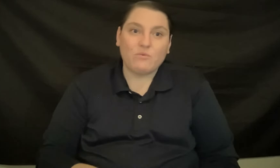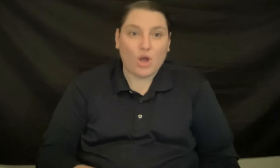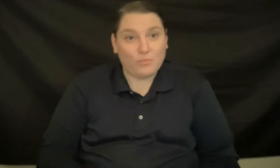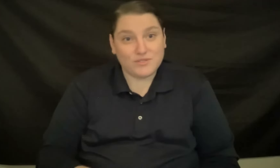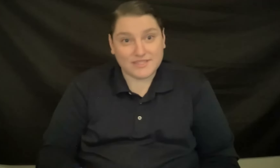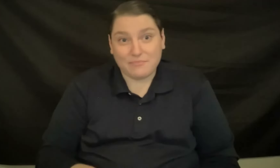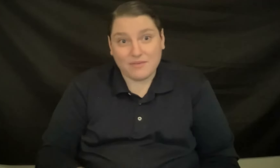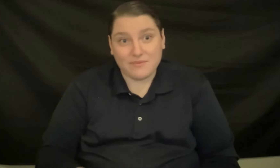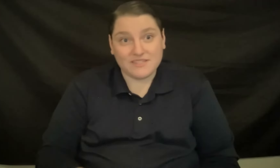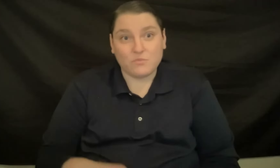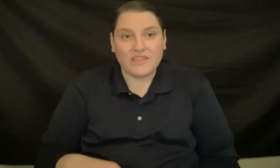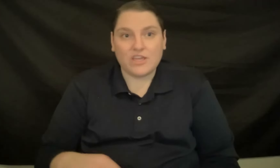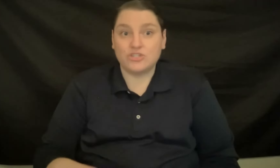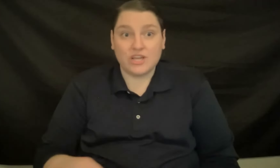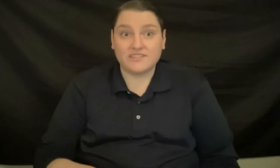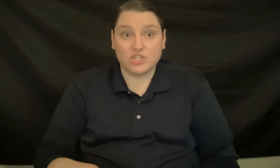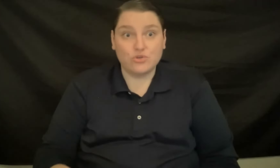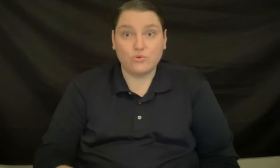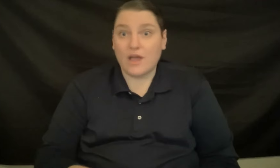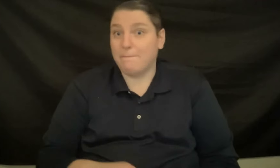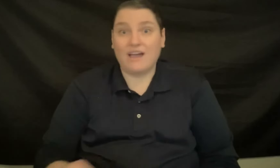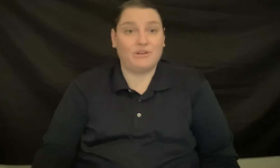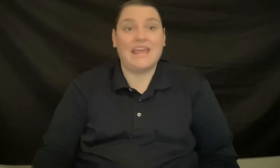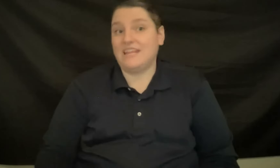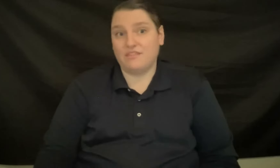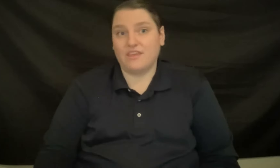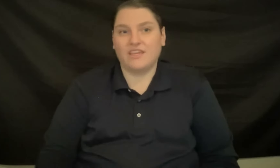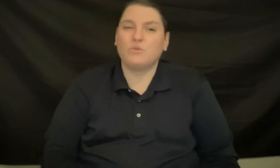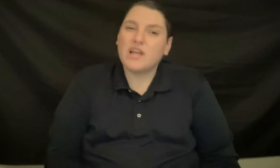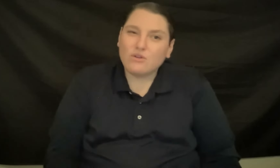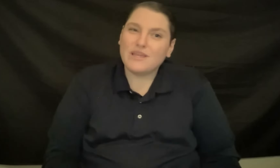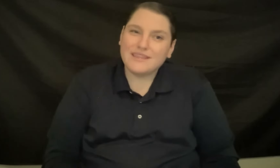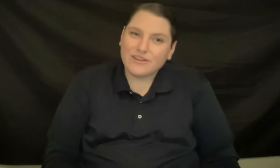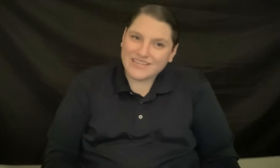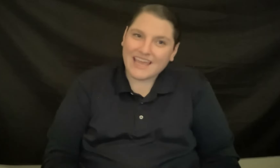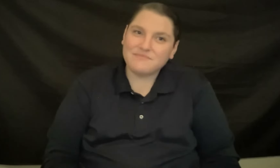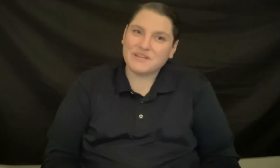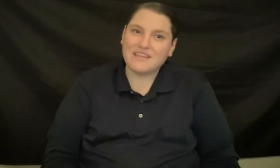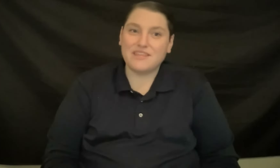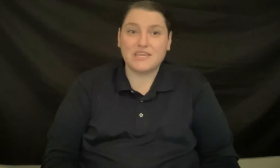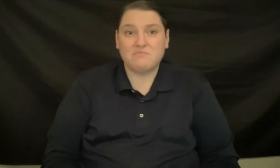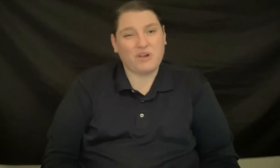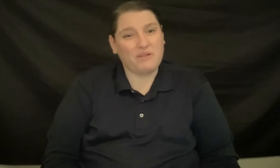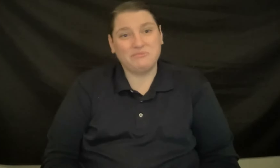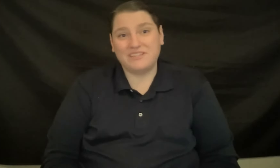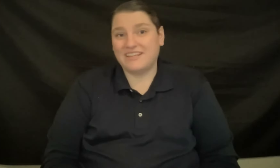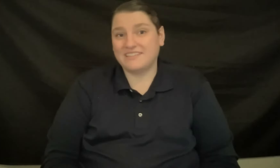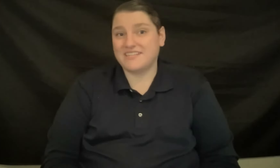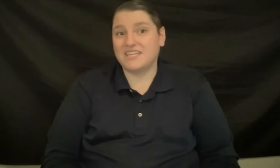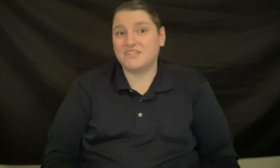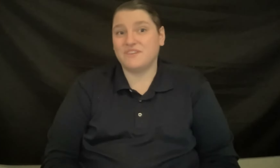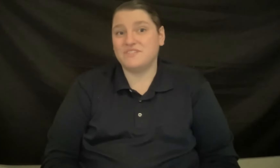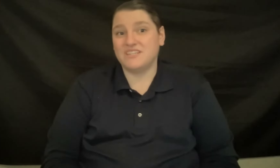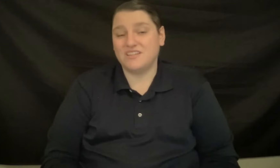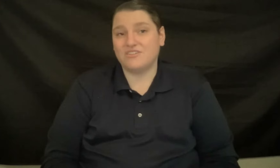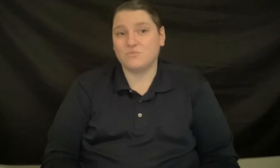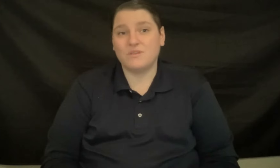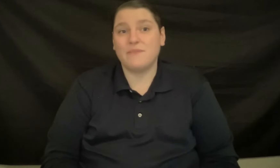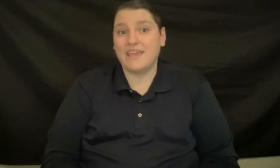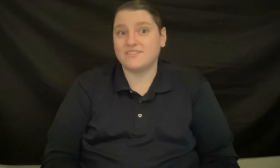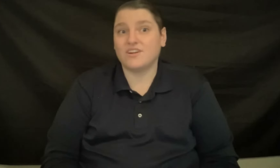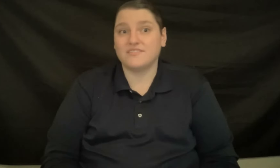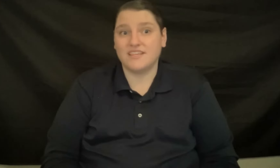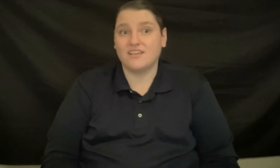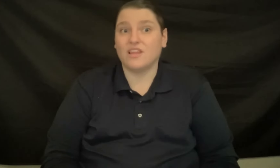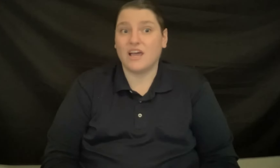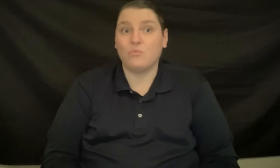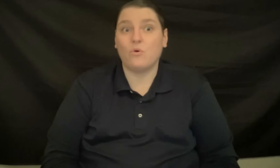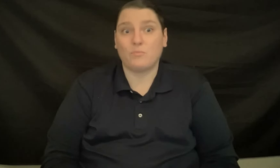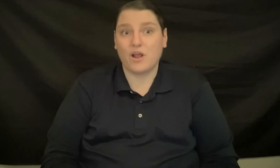When a new one is made, it just doesn't -- it may try to develop, but the cell itself does not recover. And so the idea is how to figure out to